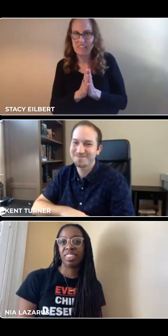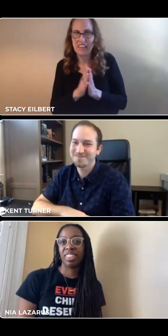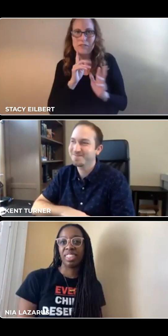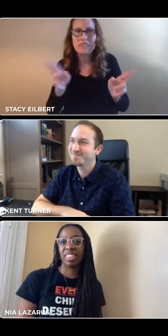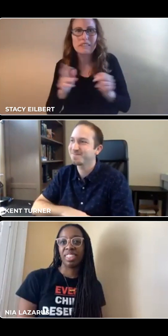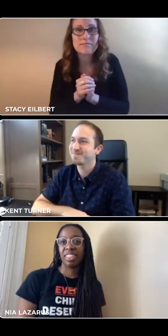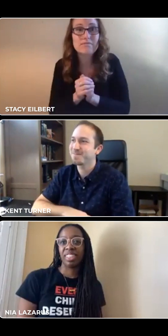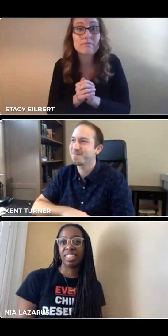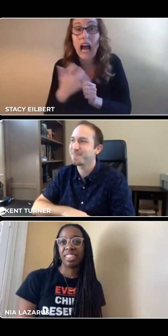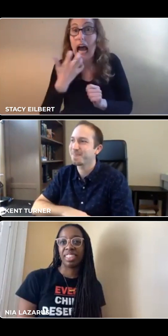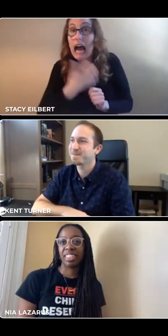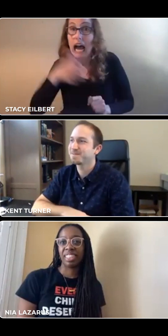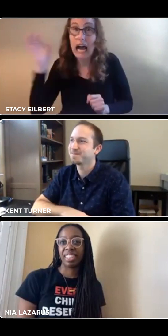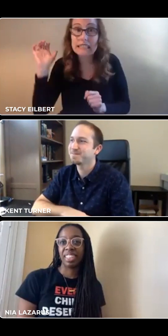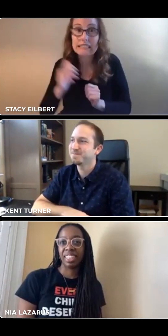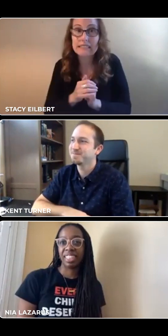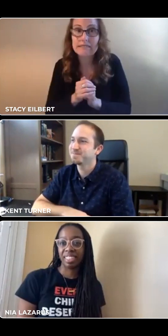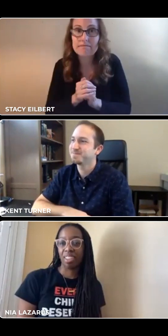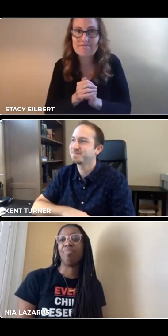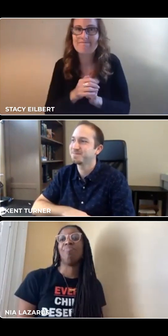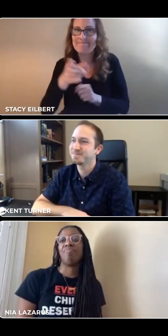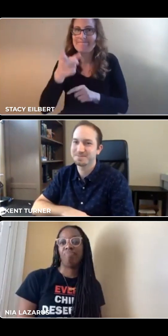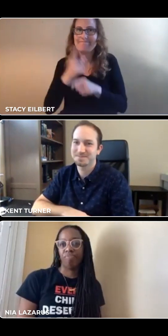Right.